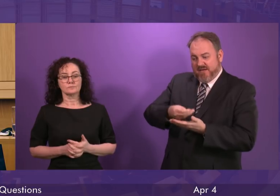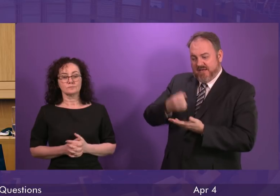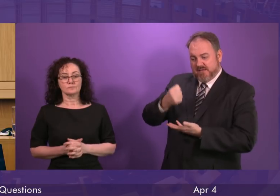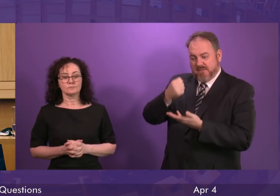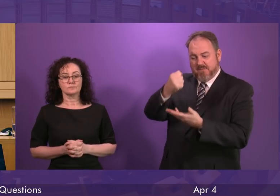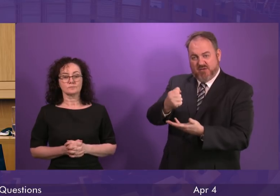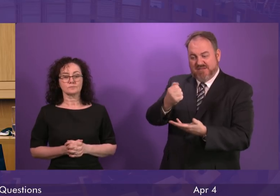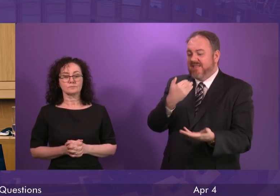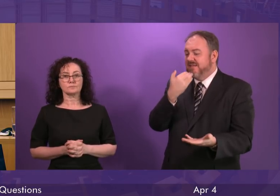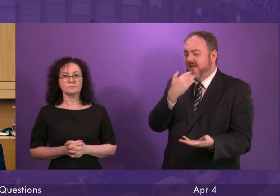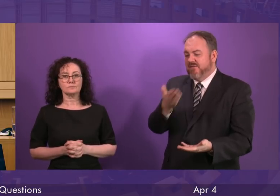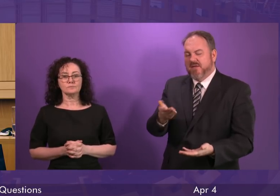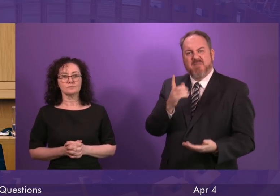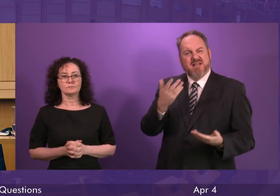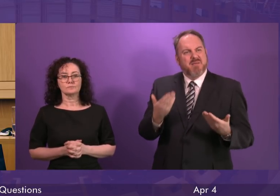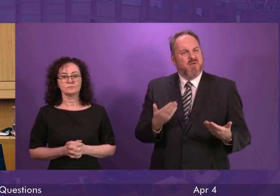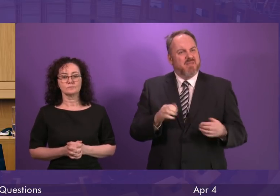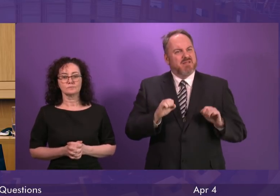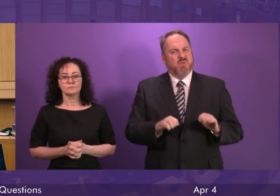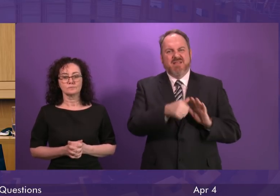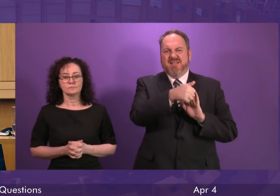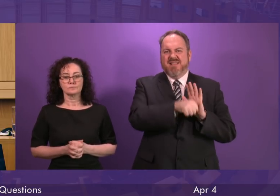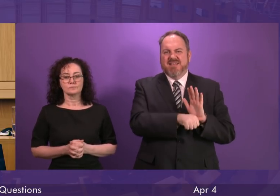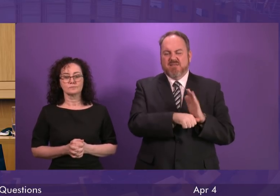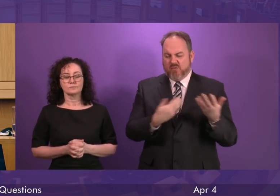... budgetary pressures, there is a waiting list for funding”.